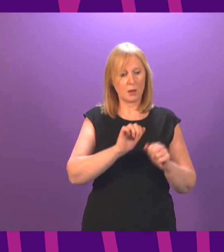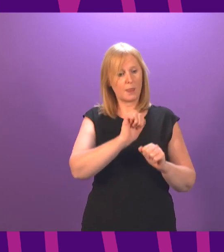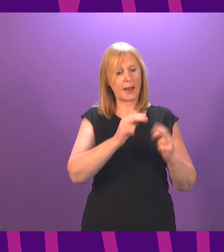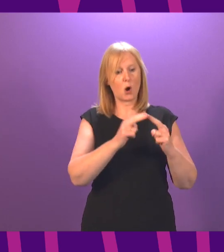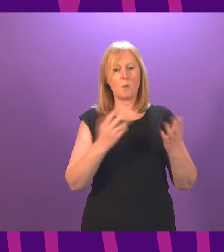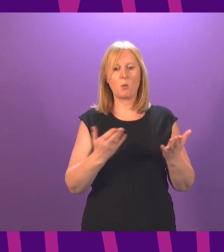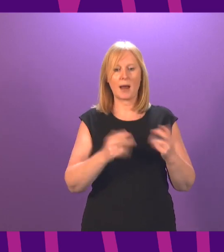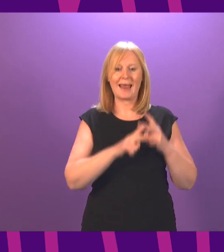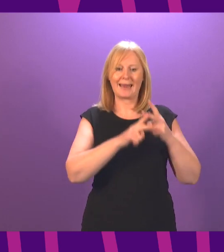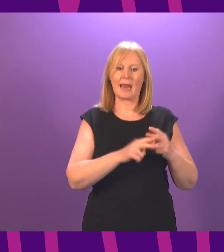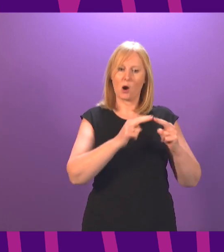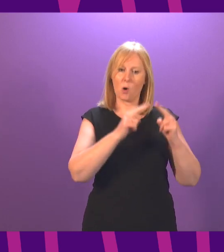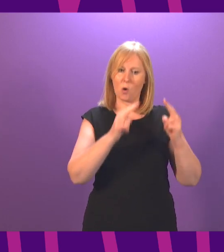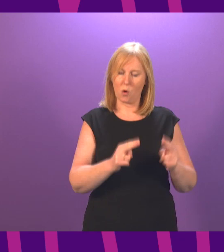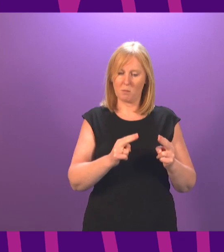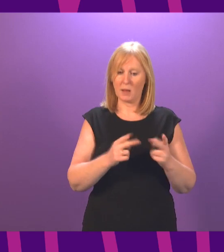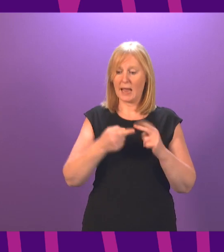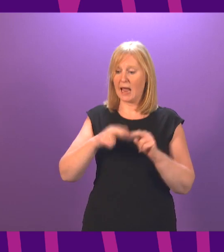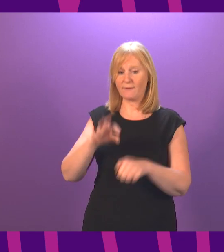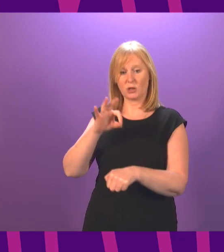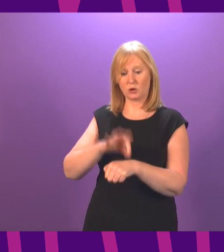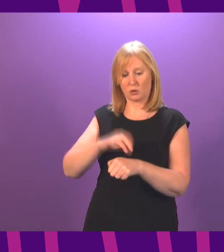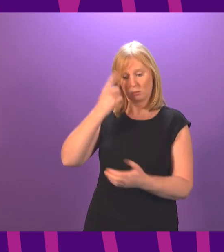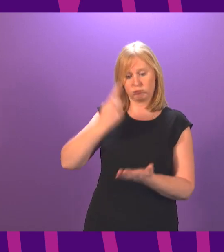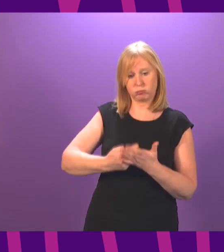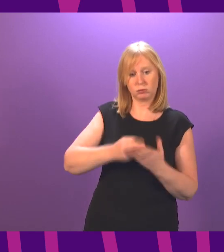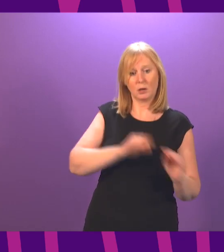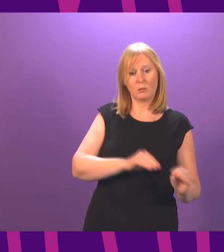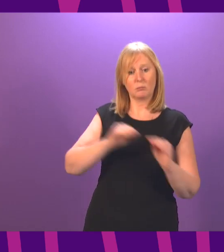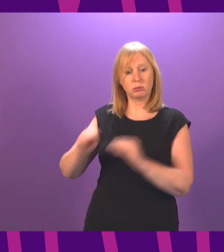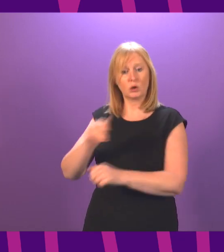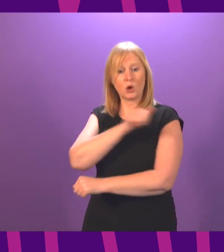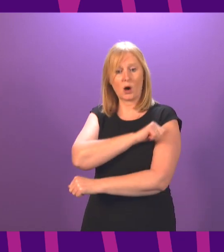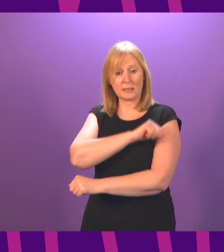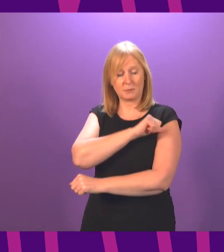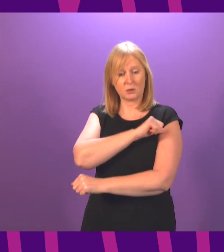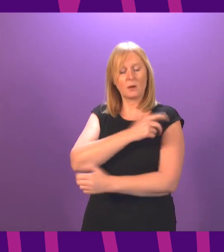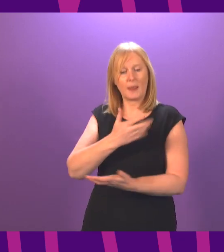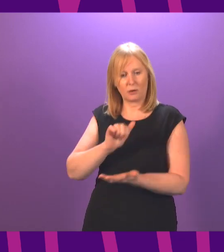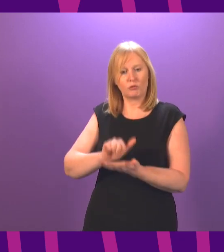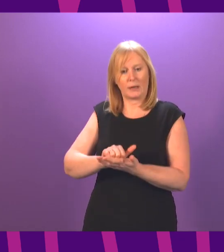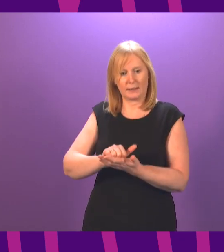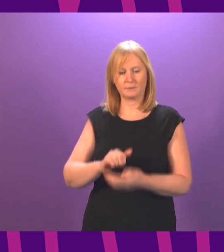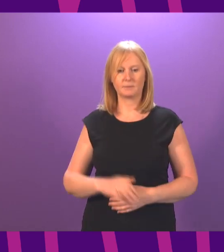thinks that they should be in hospital, that is exactly where they should be.